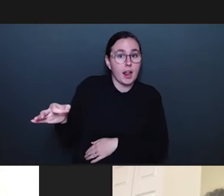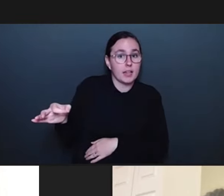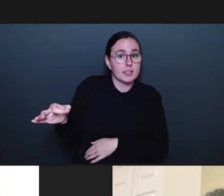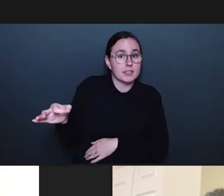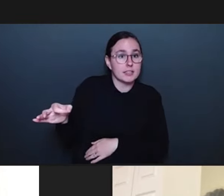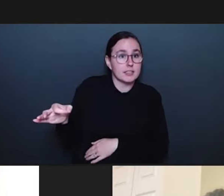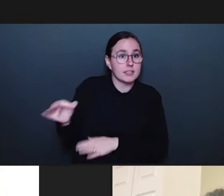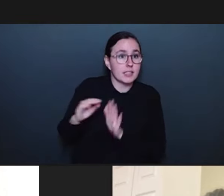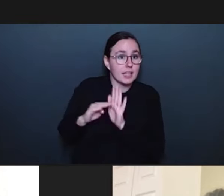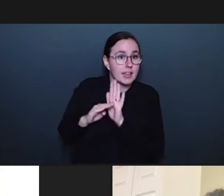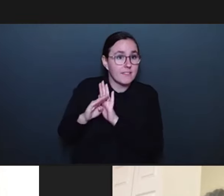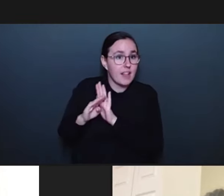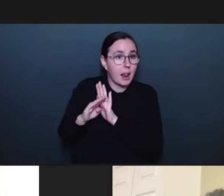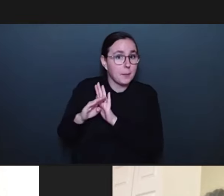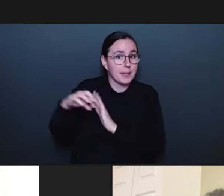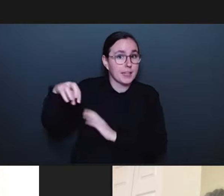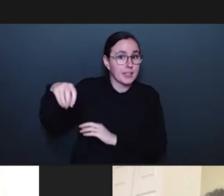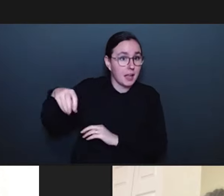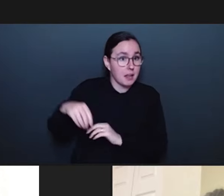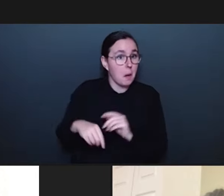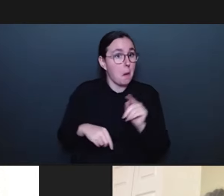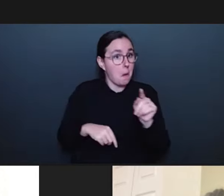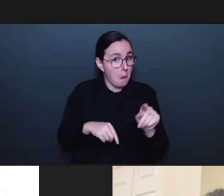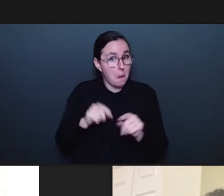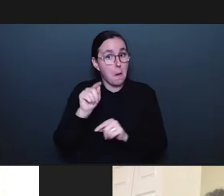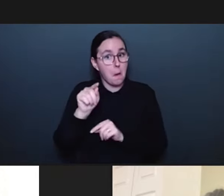Okay, I can see at the back. The final question then,